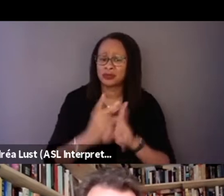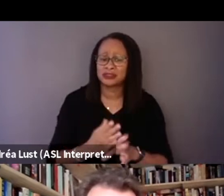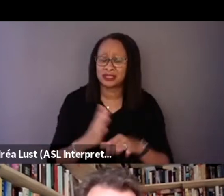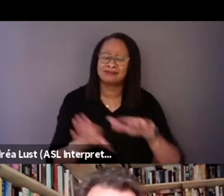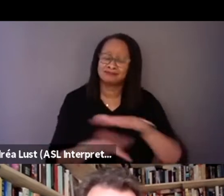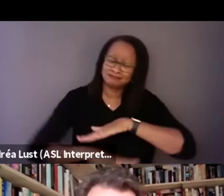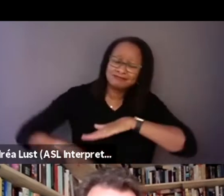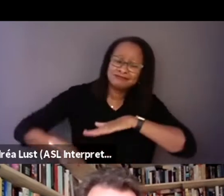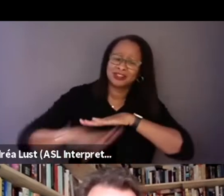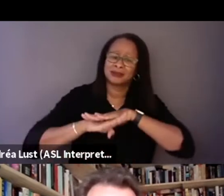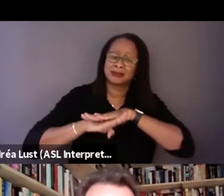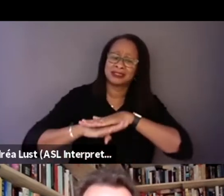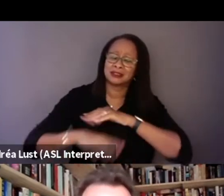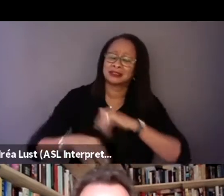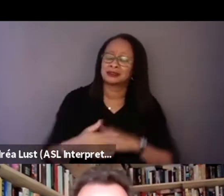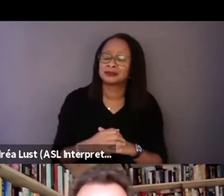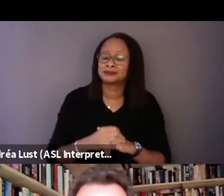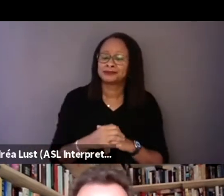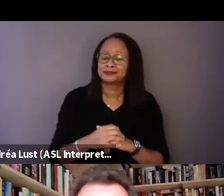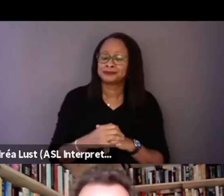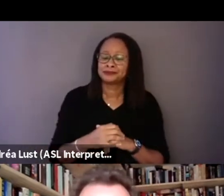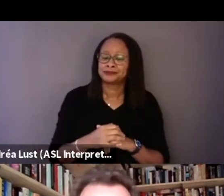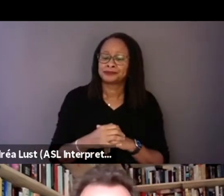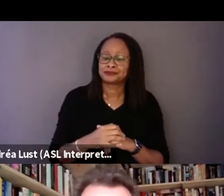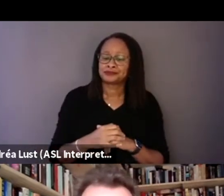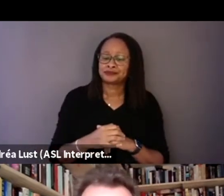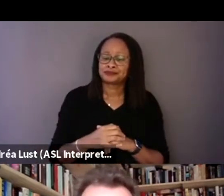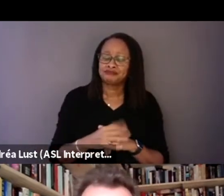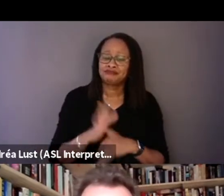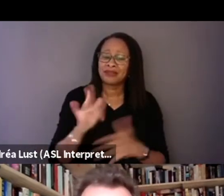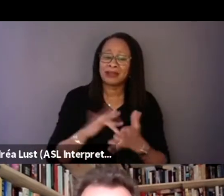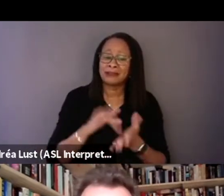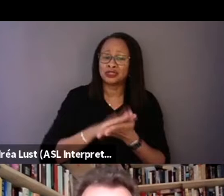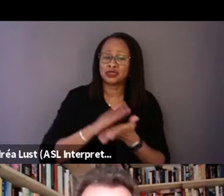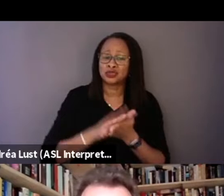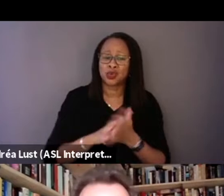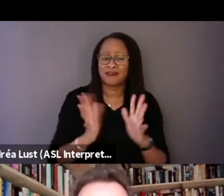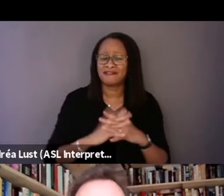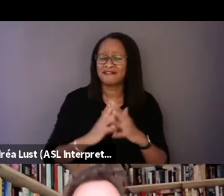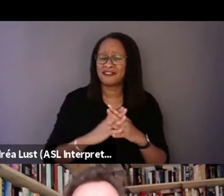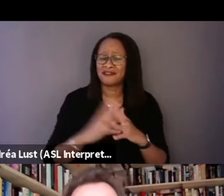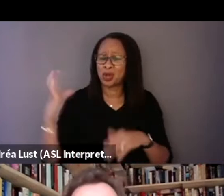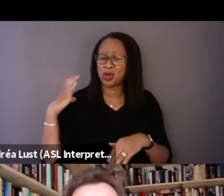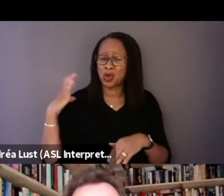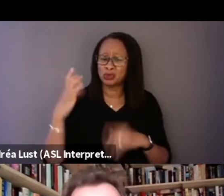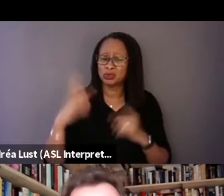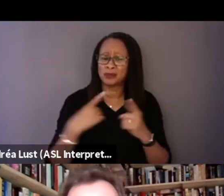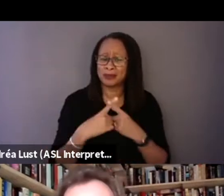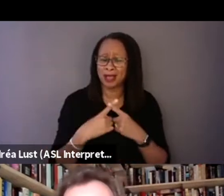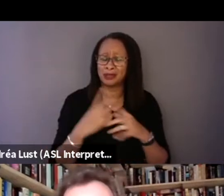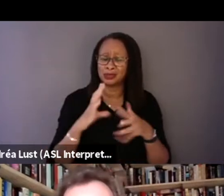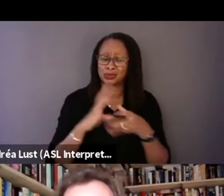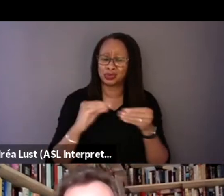like sort of middle school football coaches about storytelling. Like, what's your beginning?